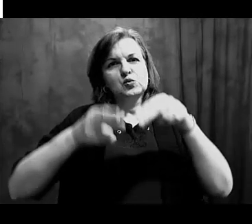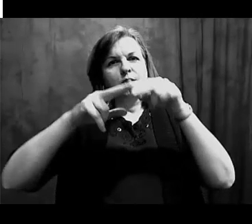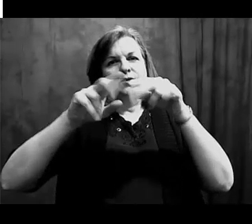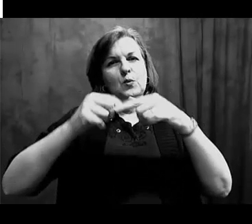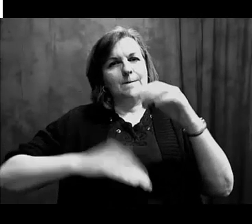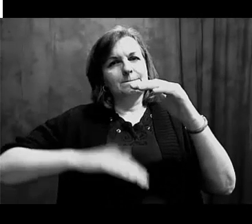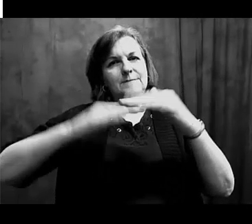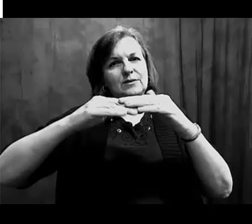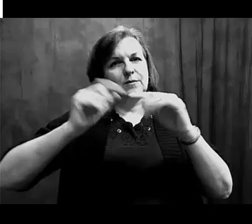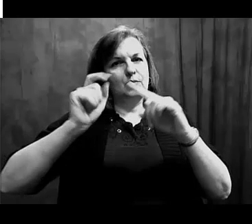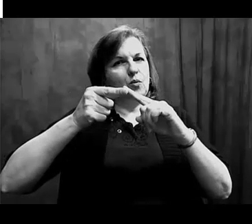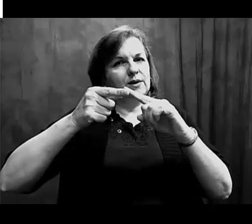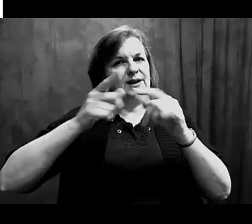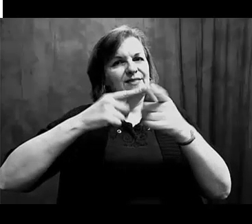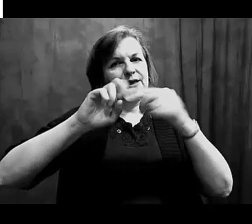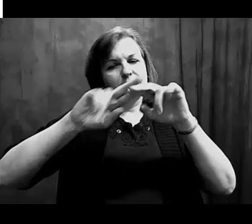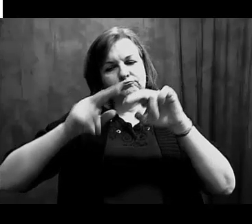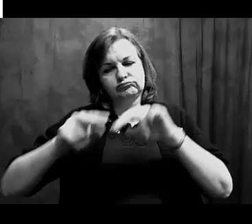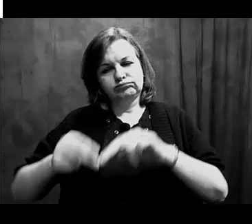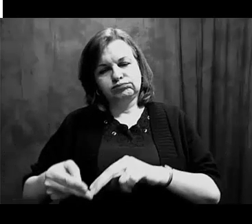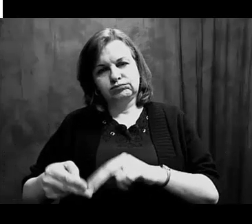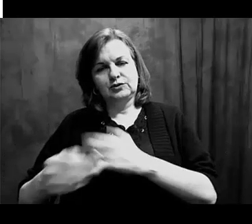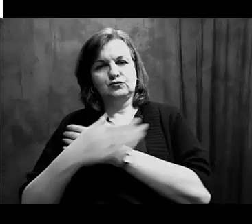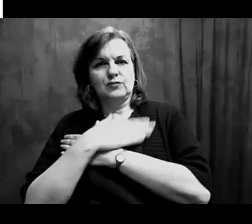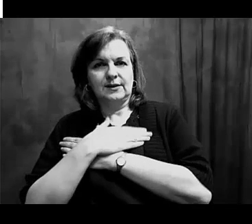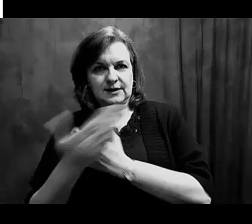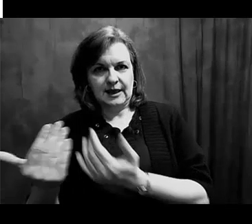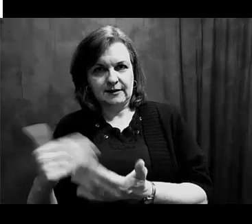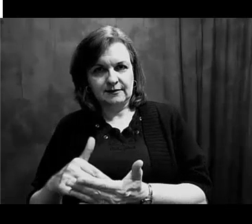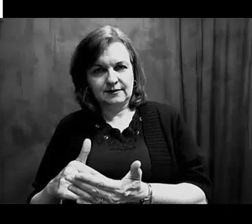and then come back to rest